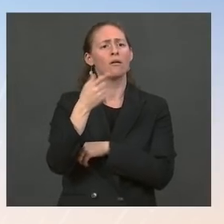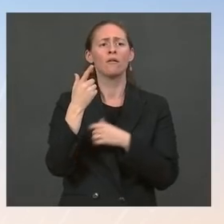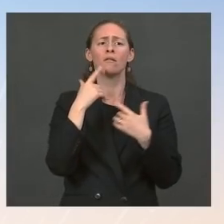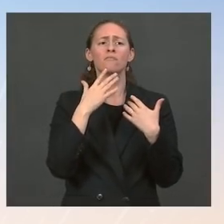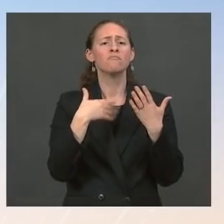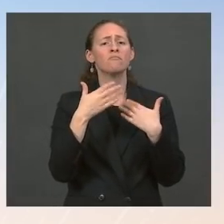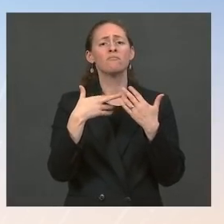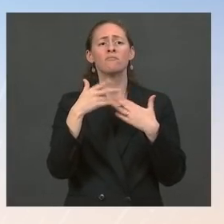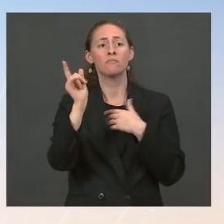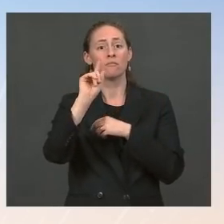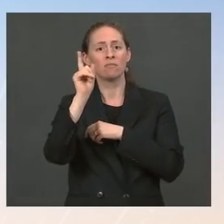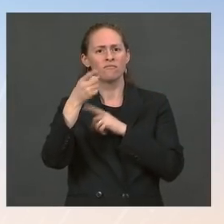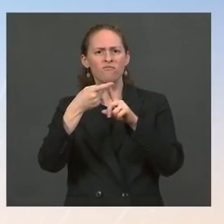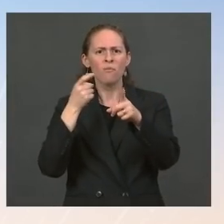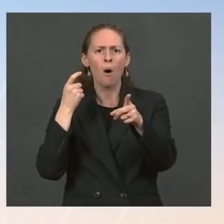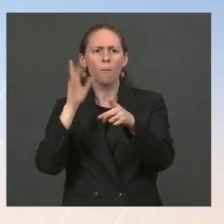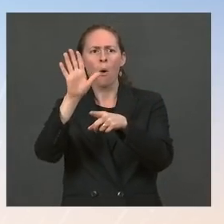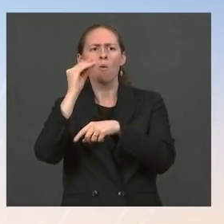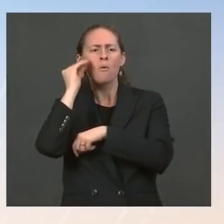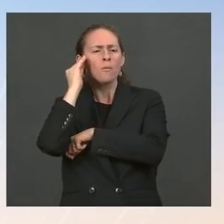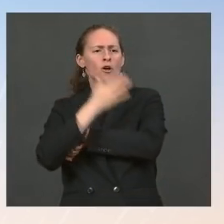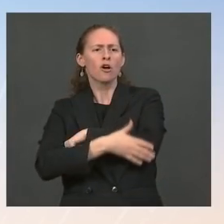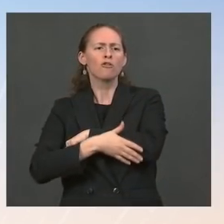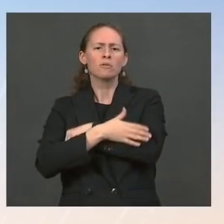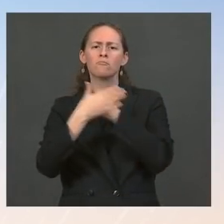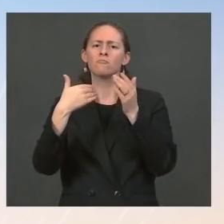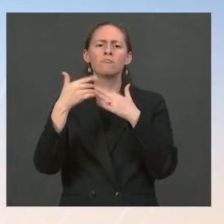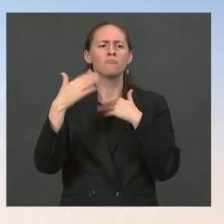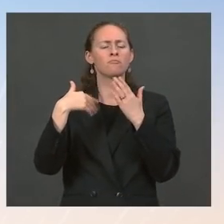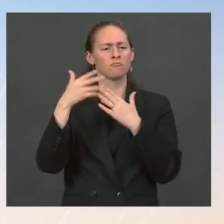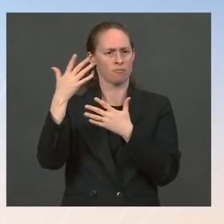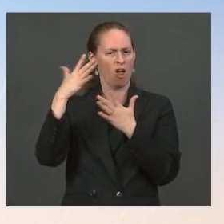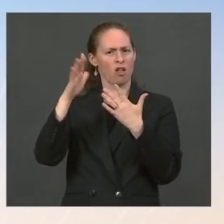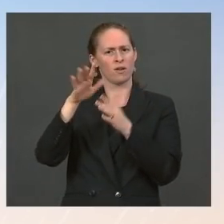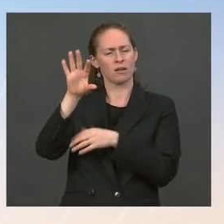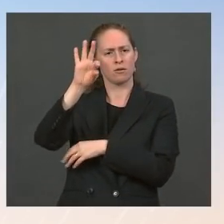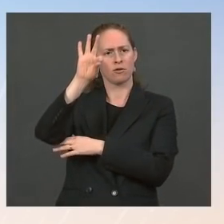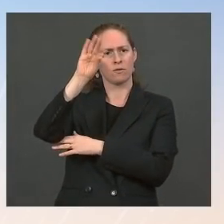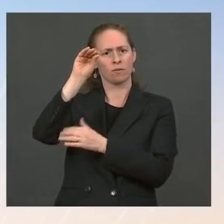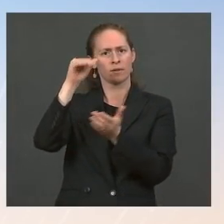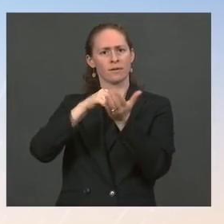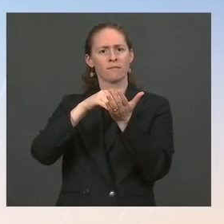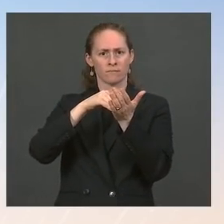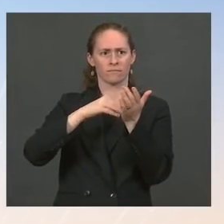There are about 90,000 people who -- where Title 42 was applied in August.